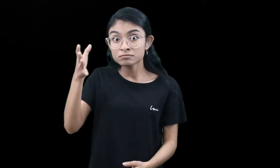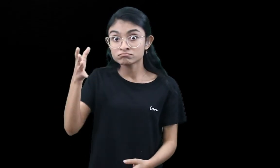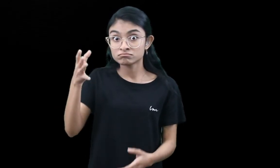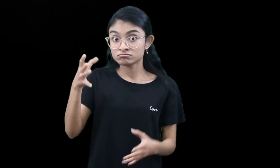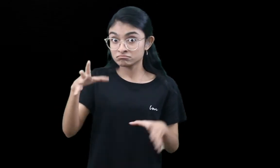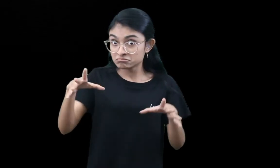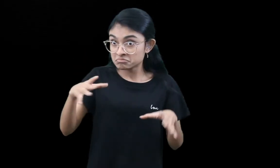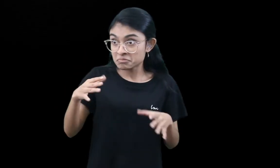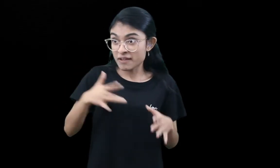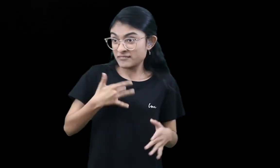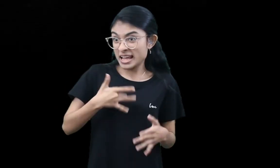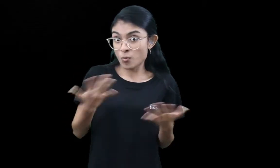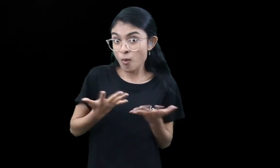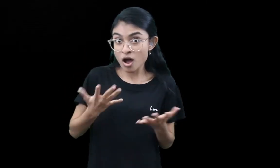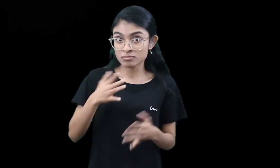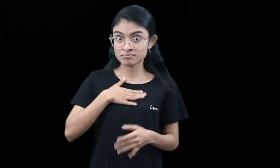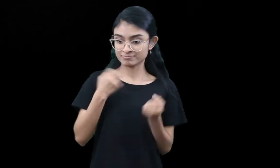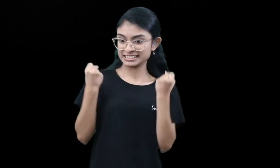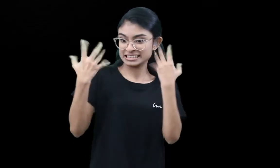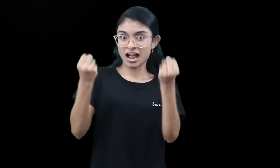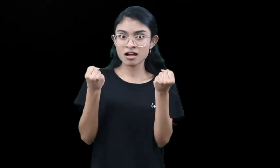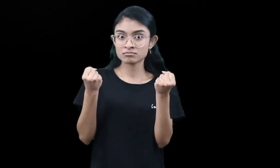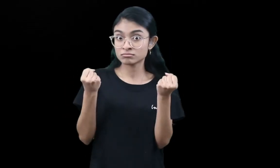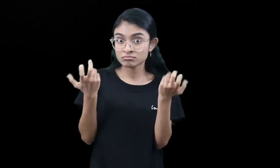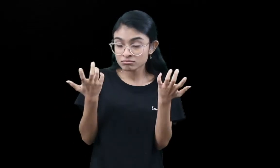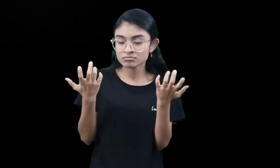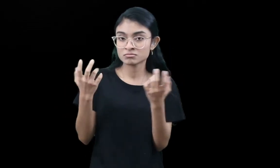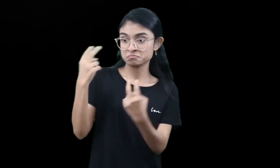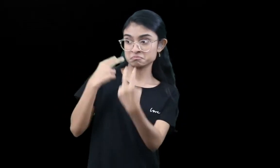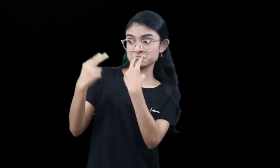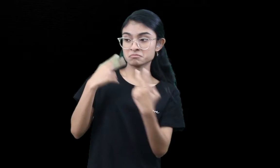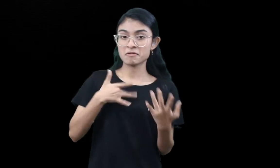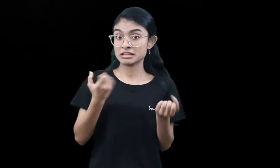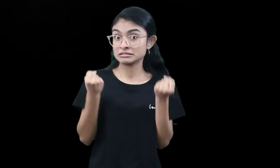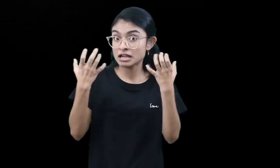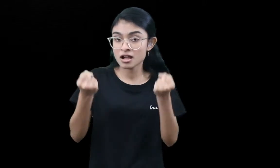How do my parents feel about me signing?